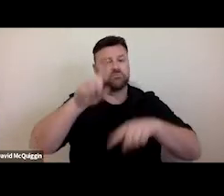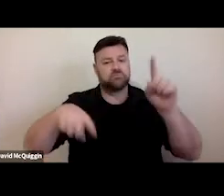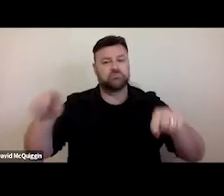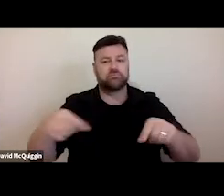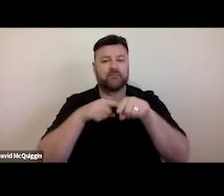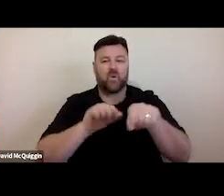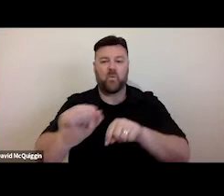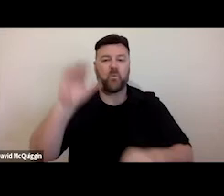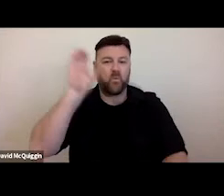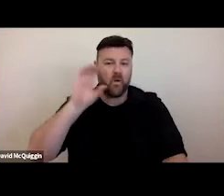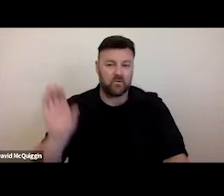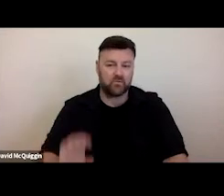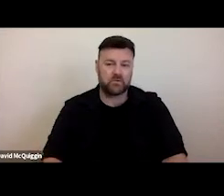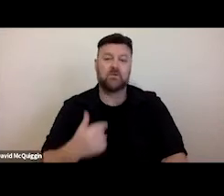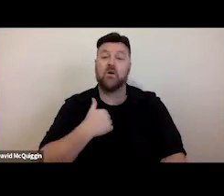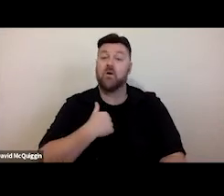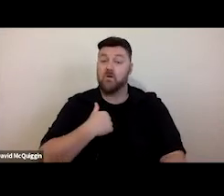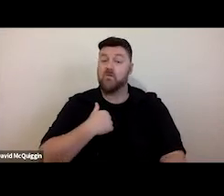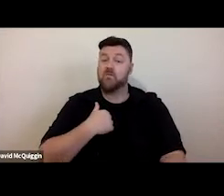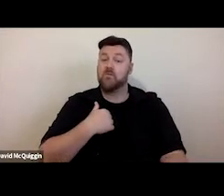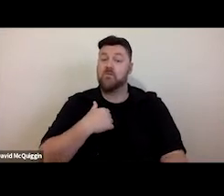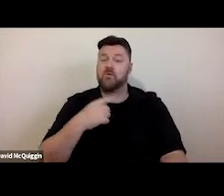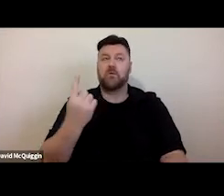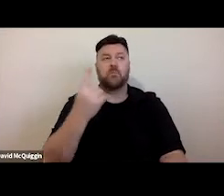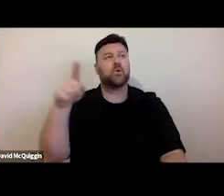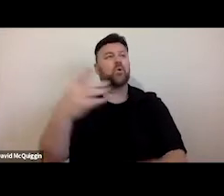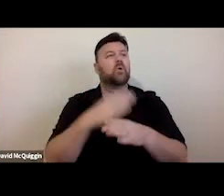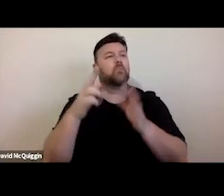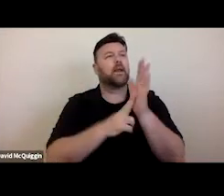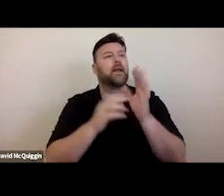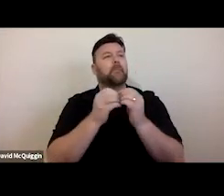As somebody who has worked with groups in America, even